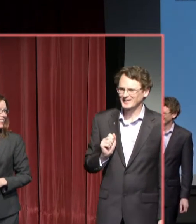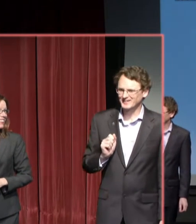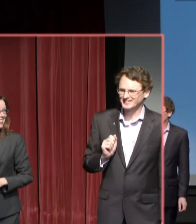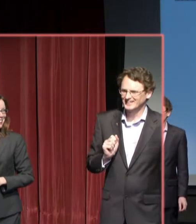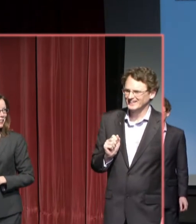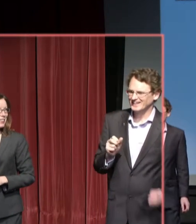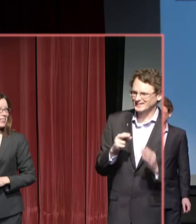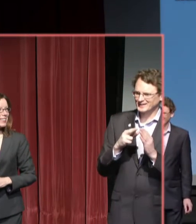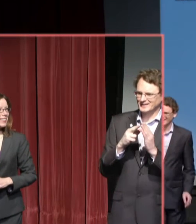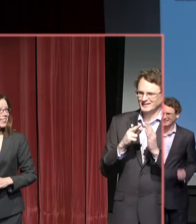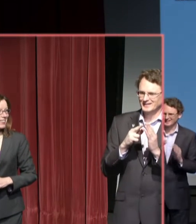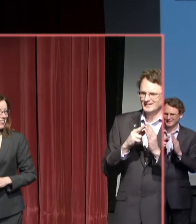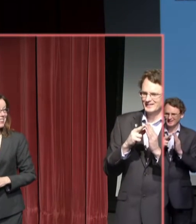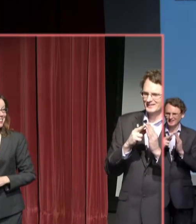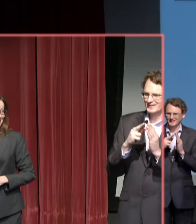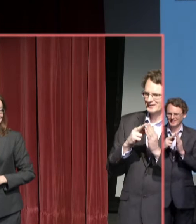[me-thirsty-want-sex]